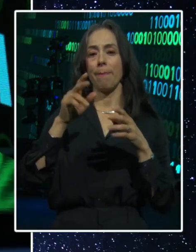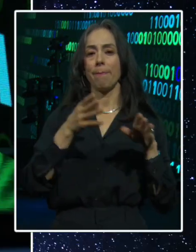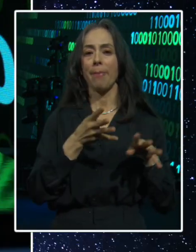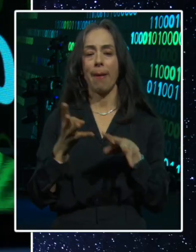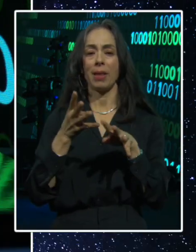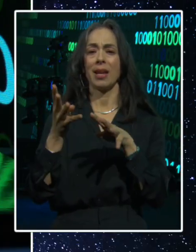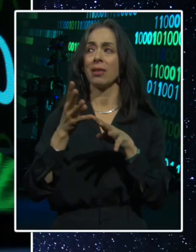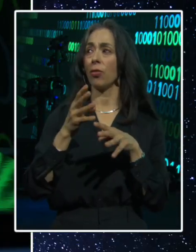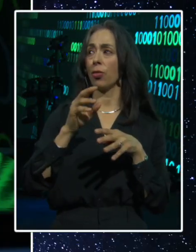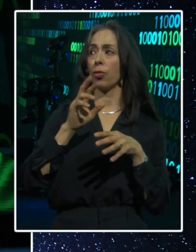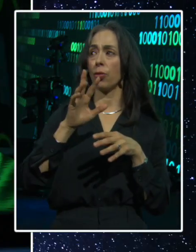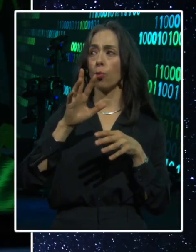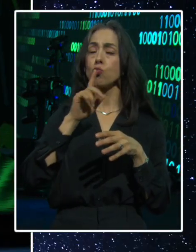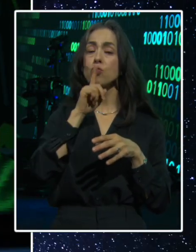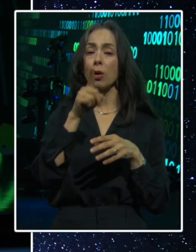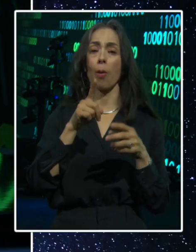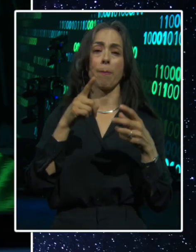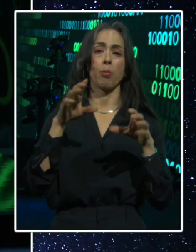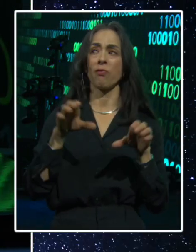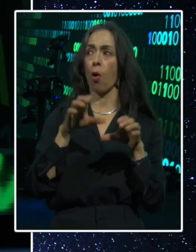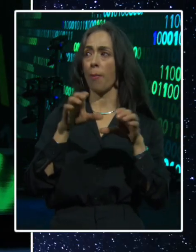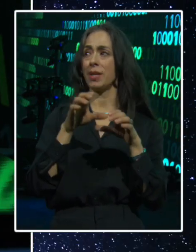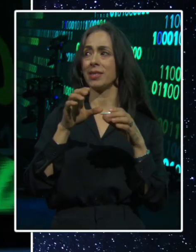It delivers extreme performance at scale,